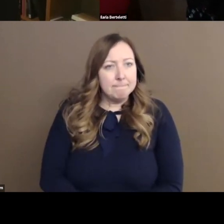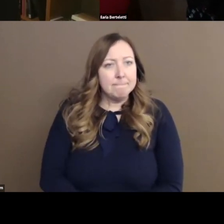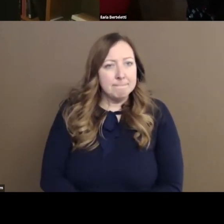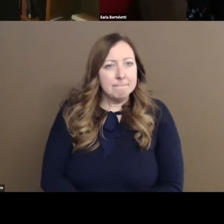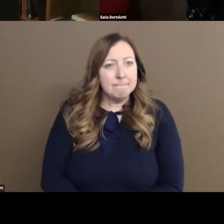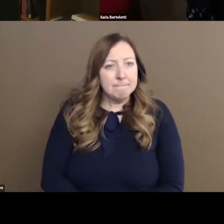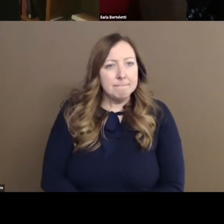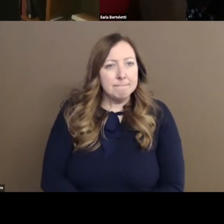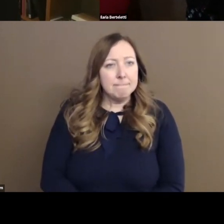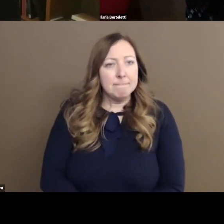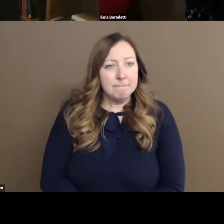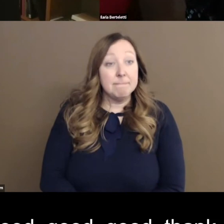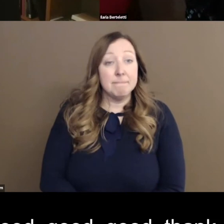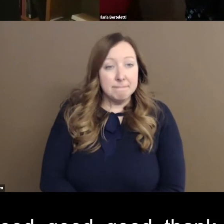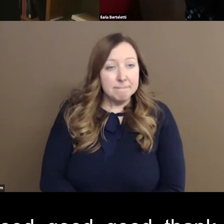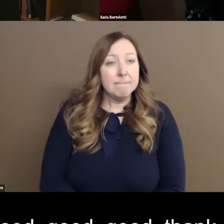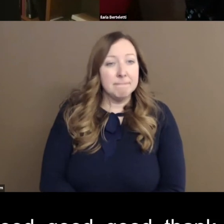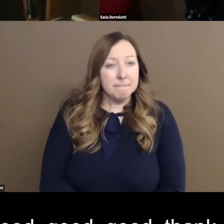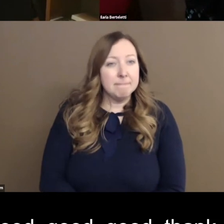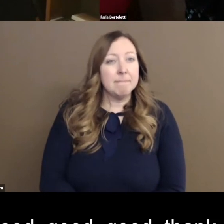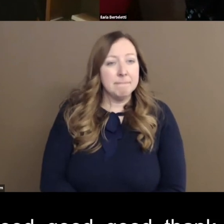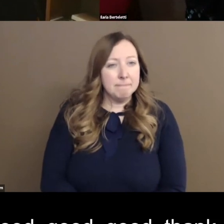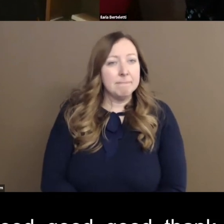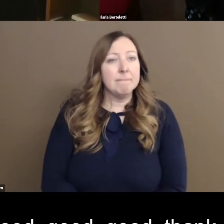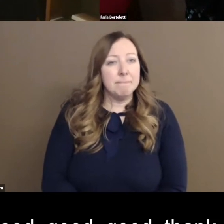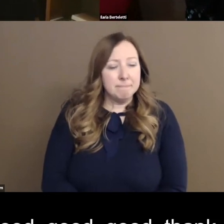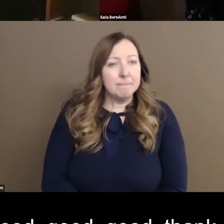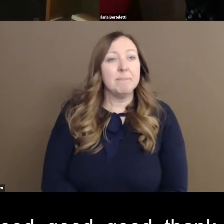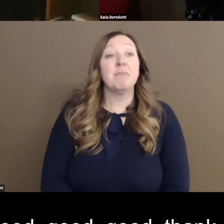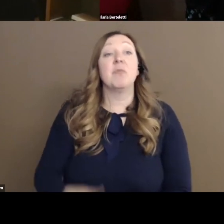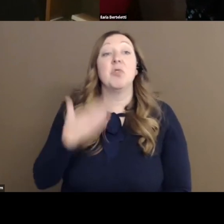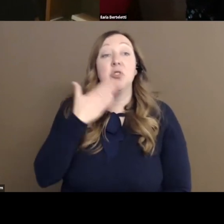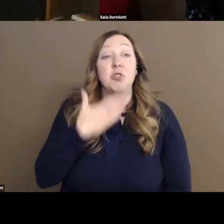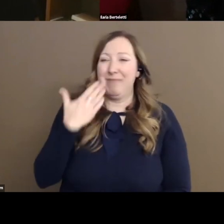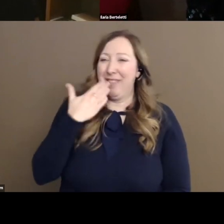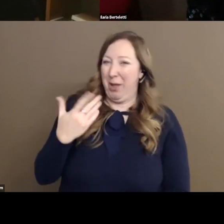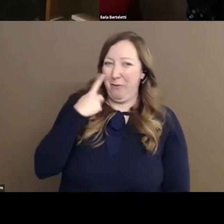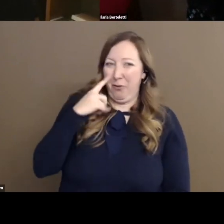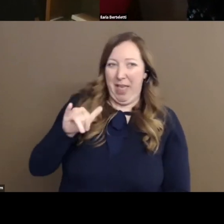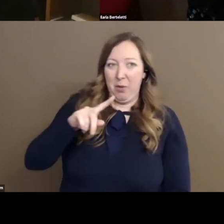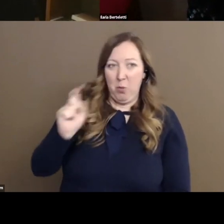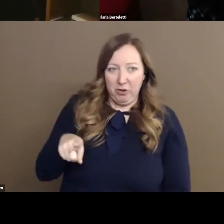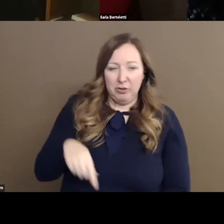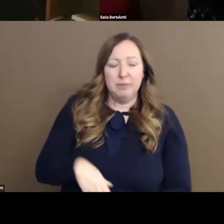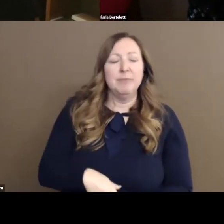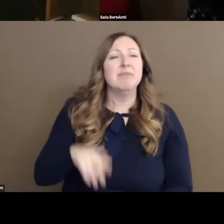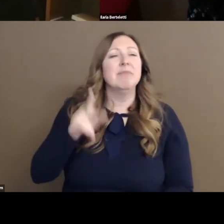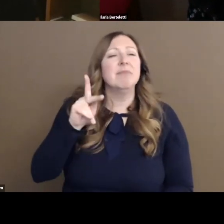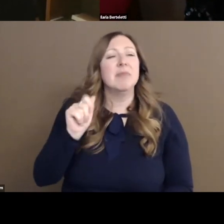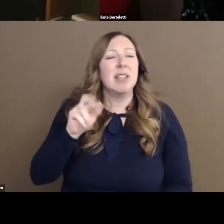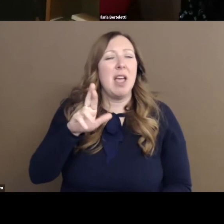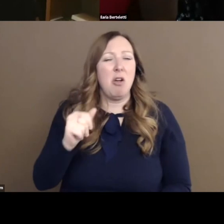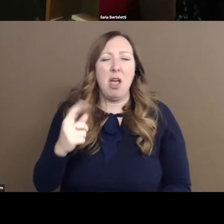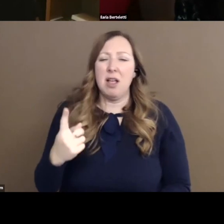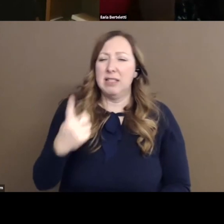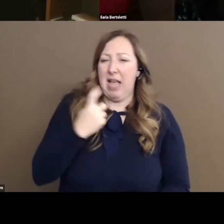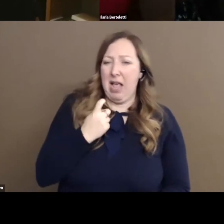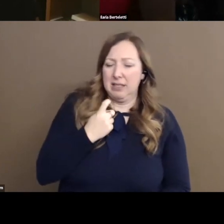good good good good thank you for that question so cara is asking